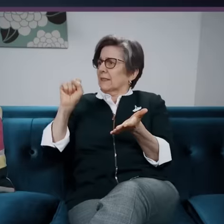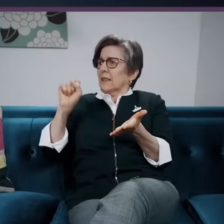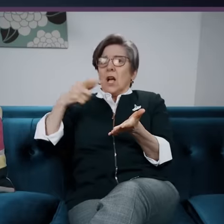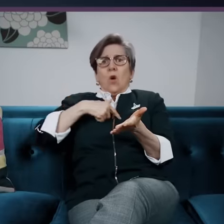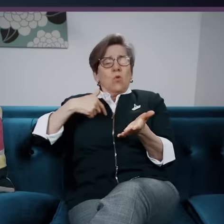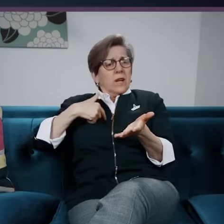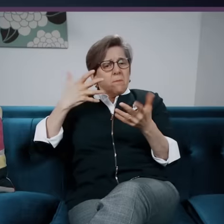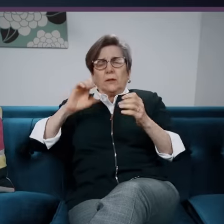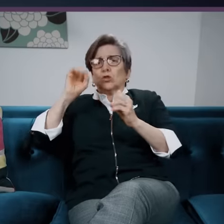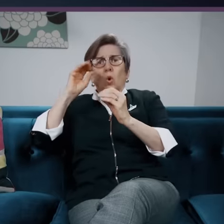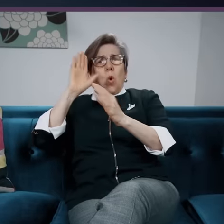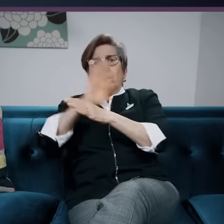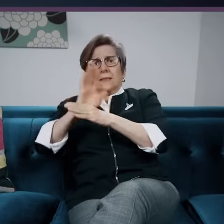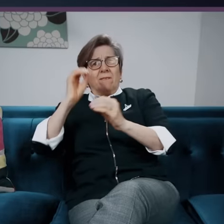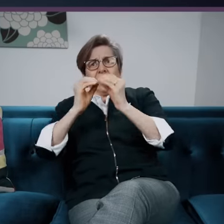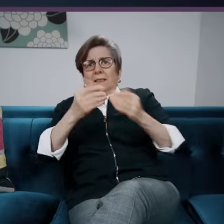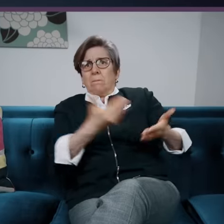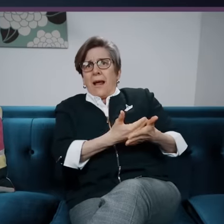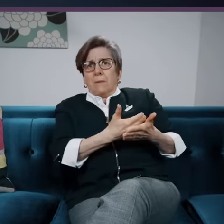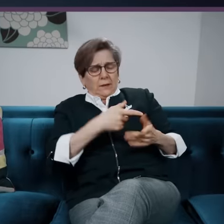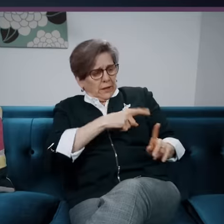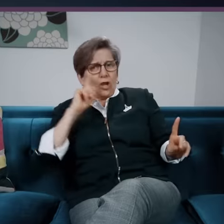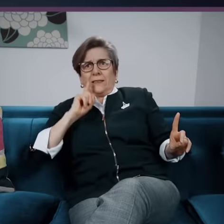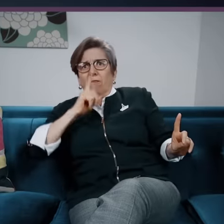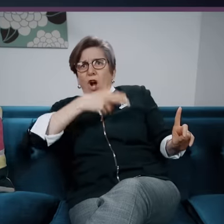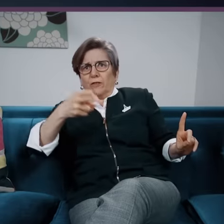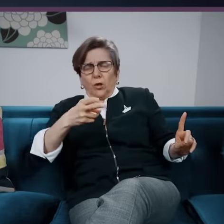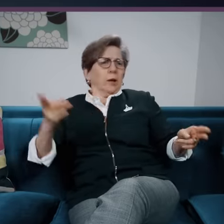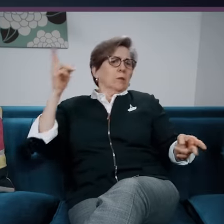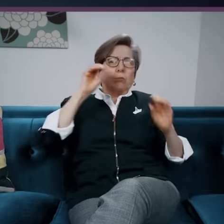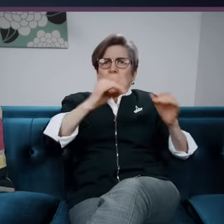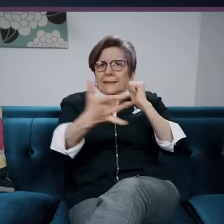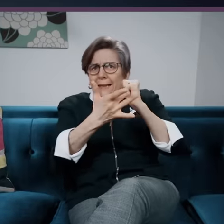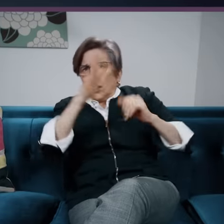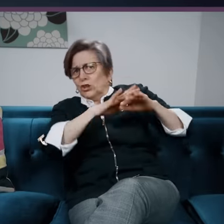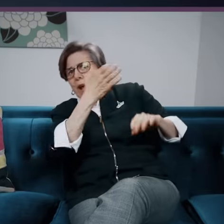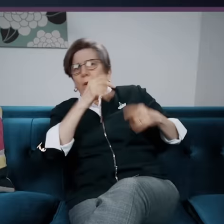So what I recognize is, is that we have been so busy trying to fix Deaf babies or Deaf hard of hearing babies